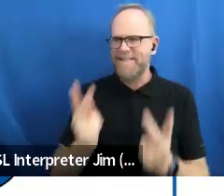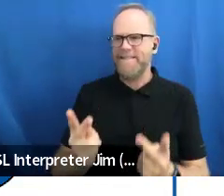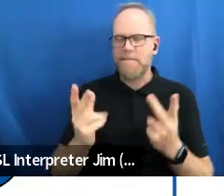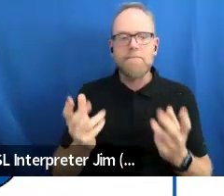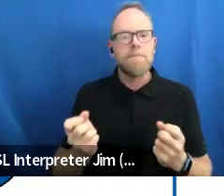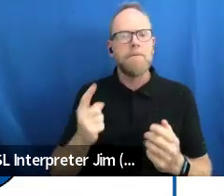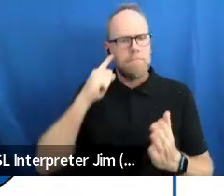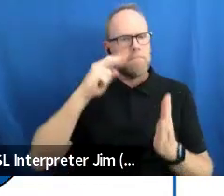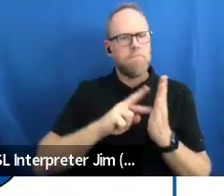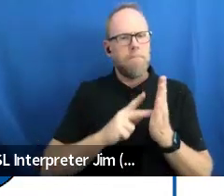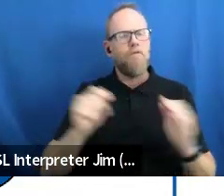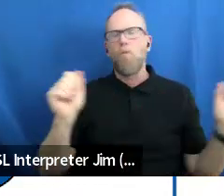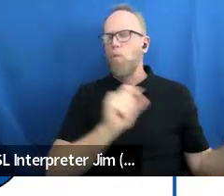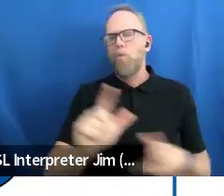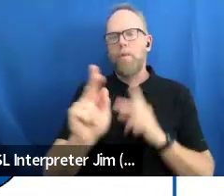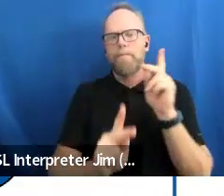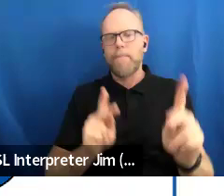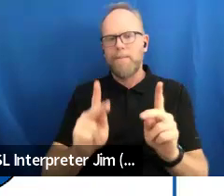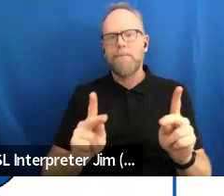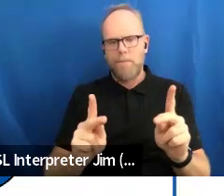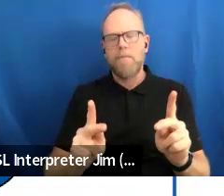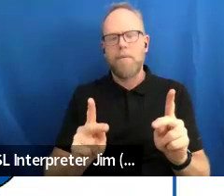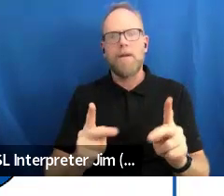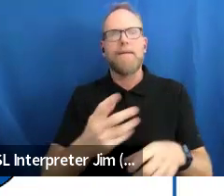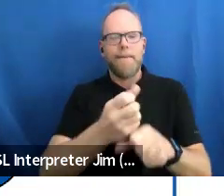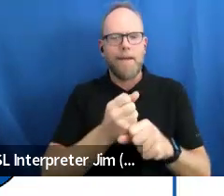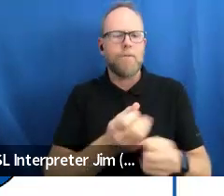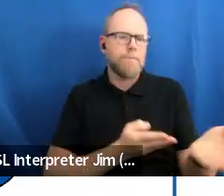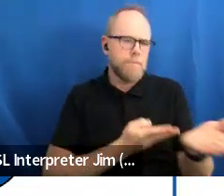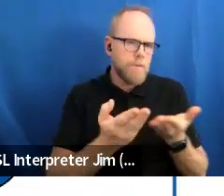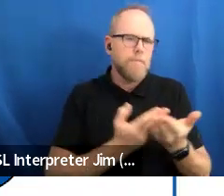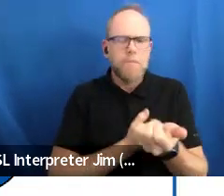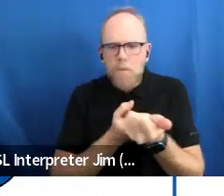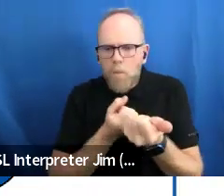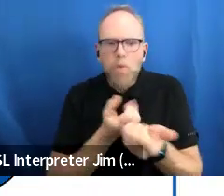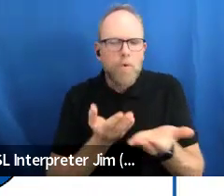for everyone to be able to have the services and supports they needed to live in the community.